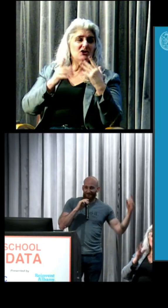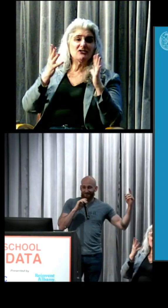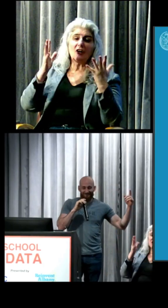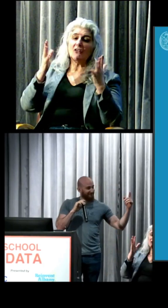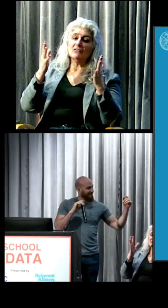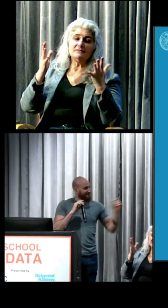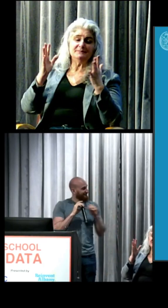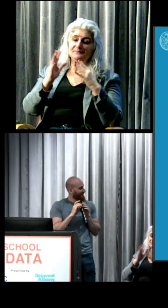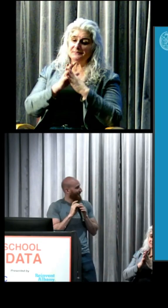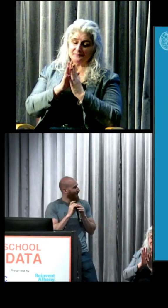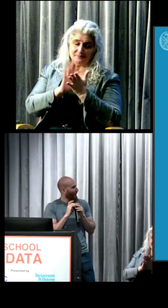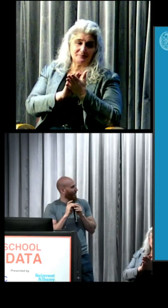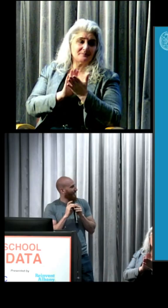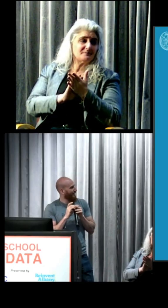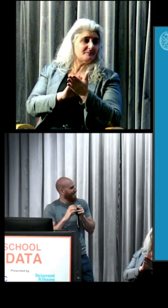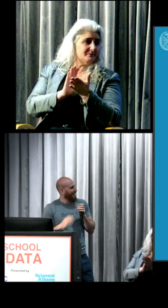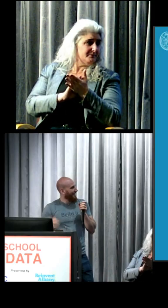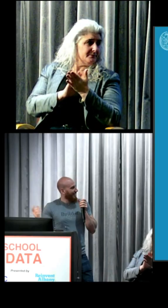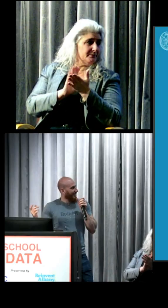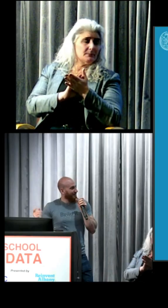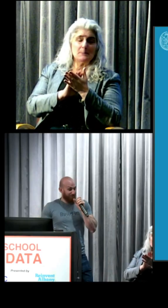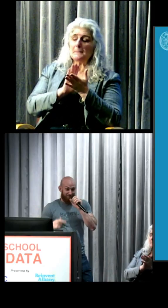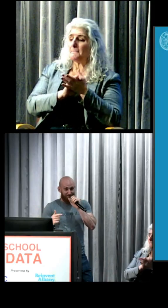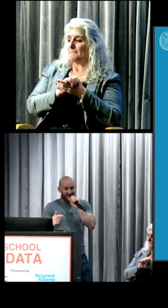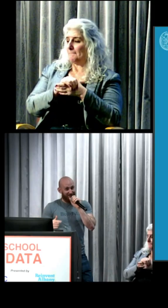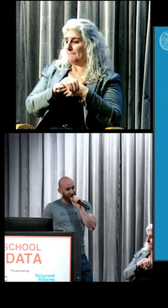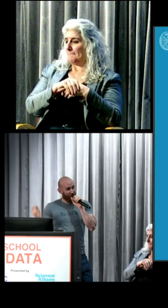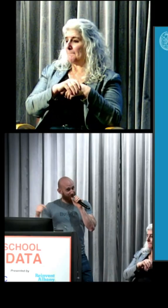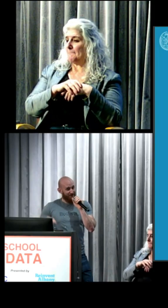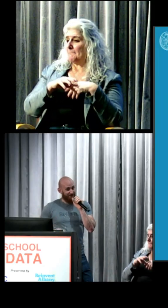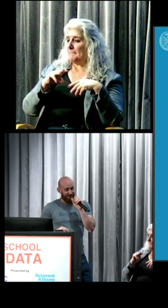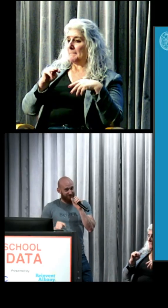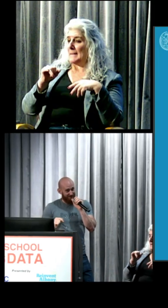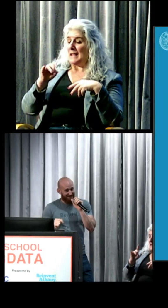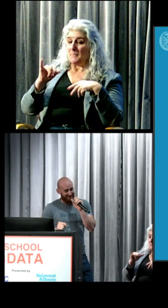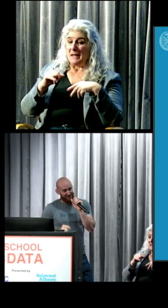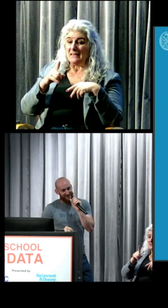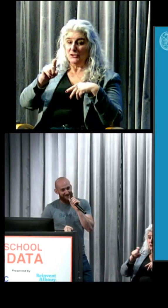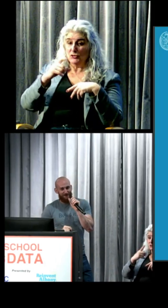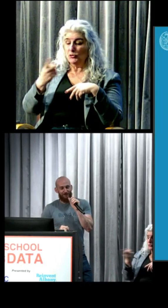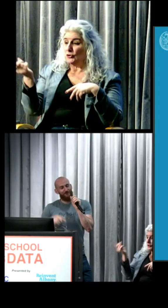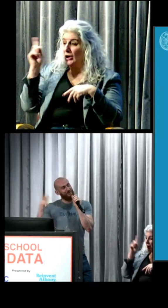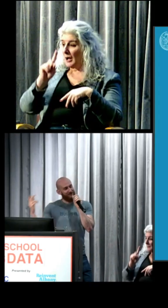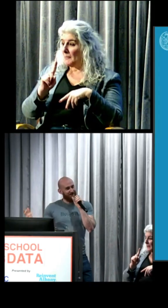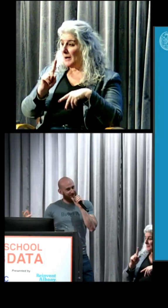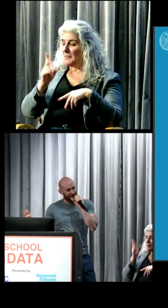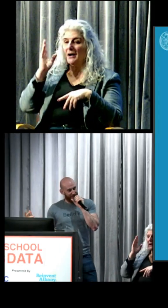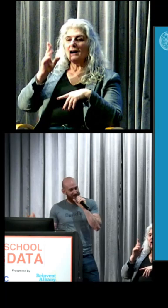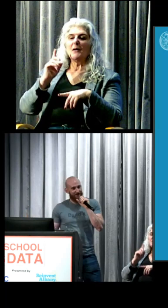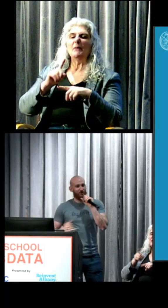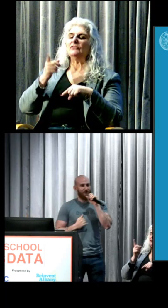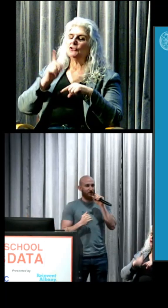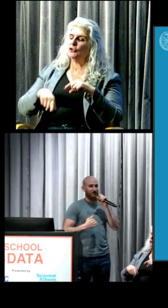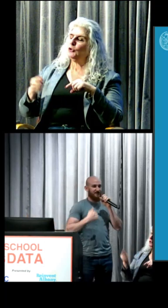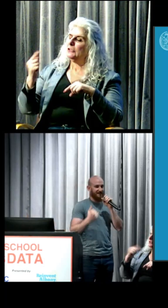On the other hand, a fundamental idea in educational media design in general of any kind is